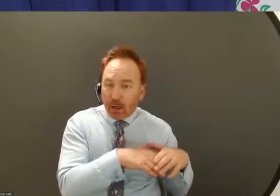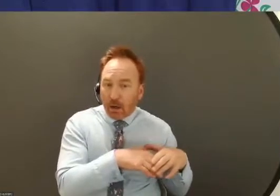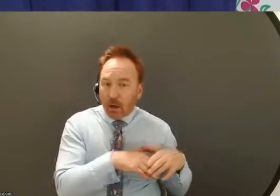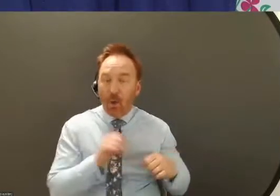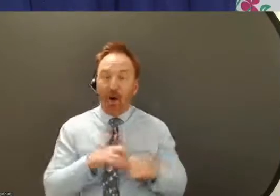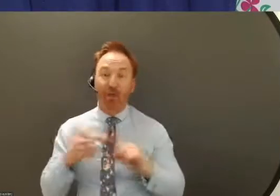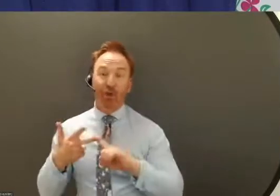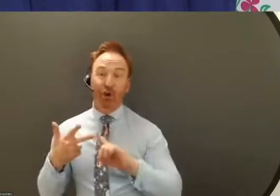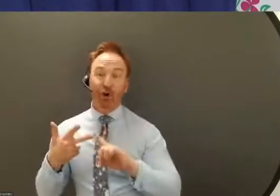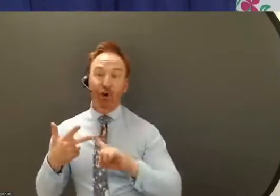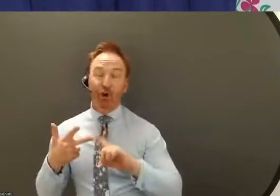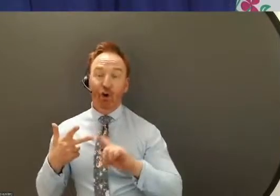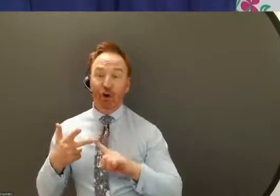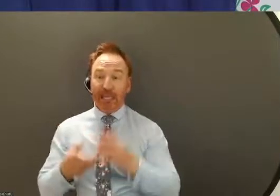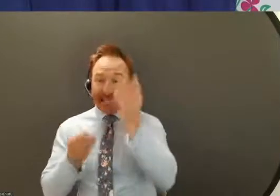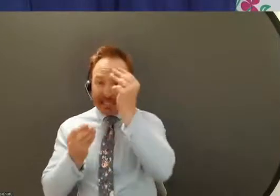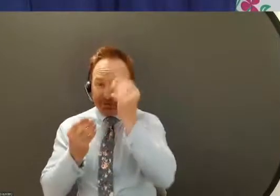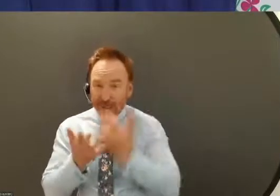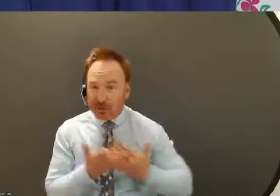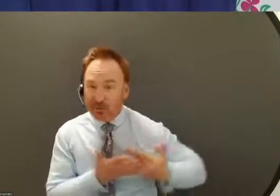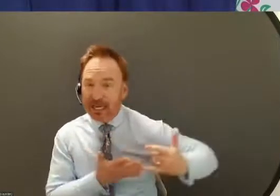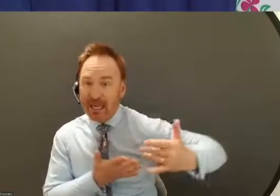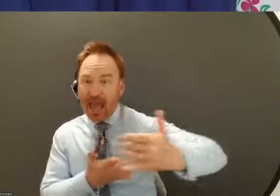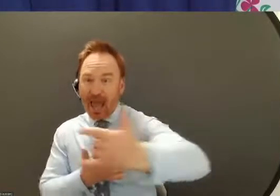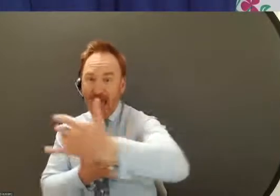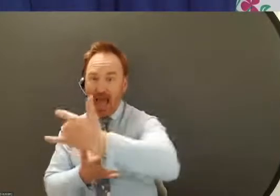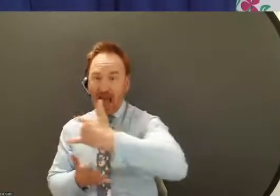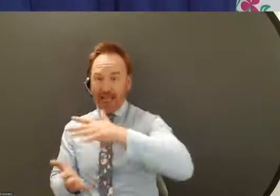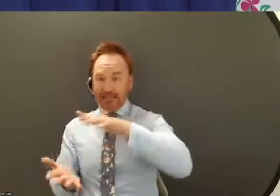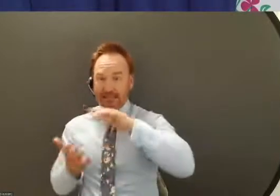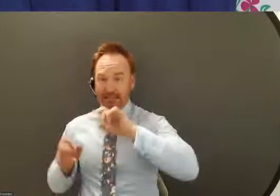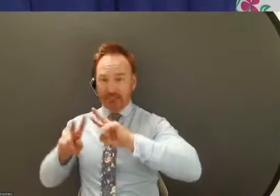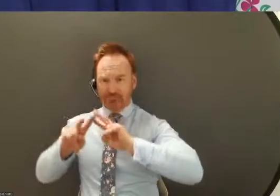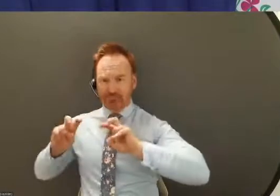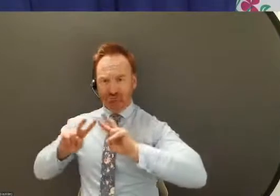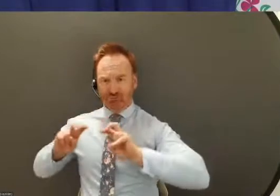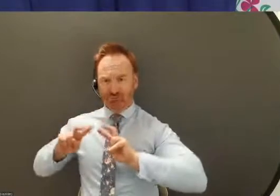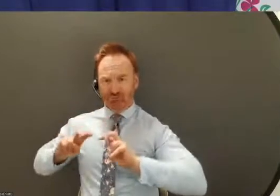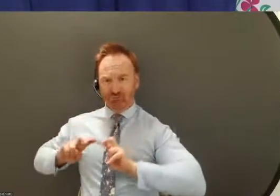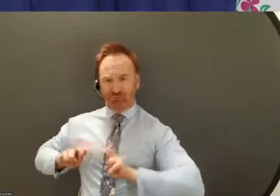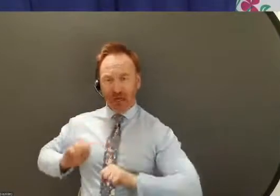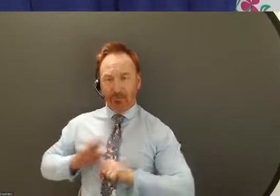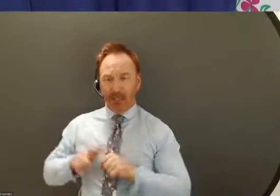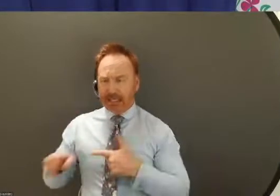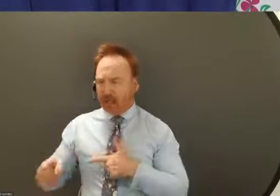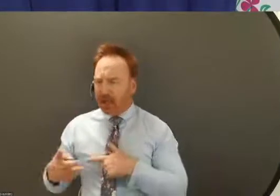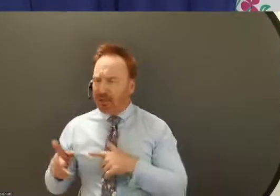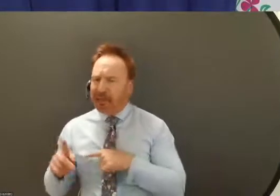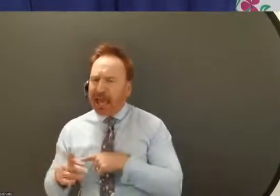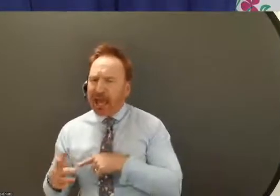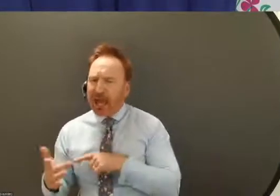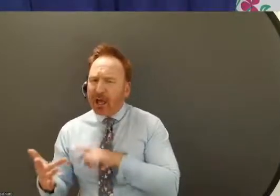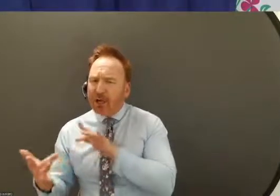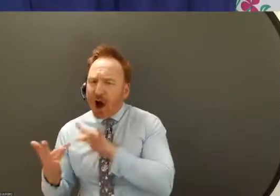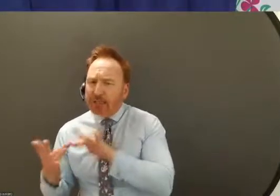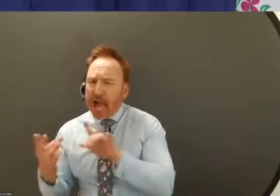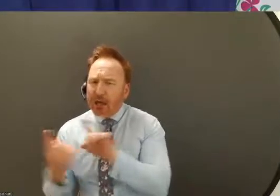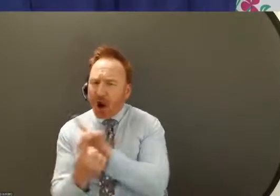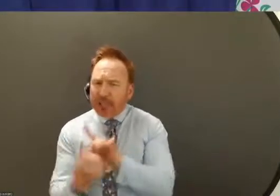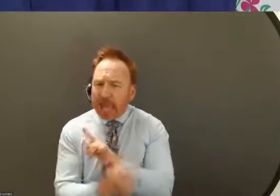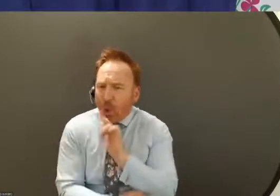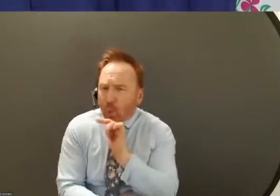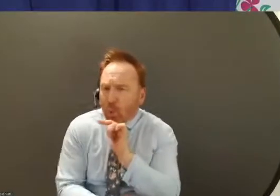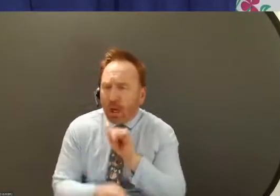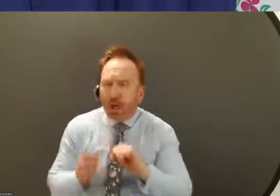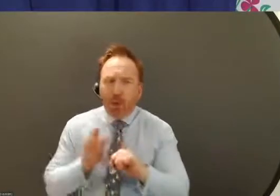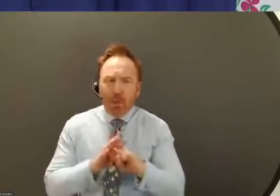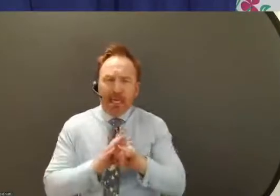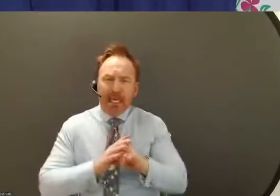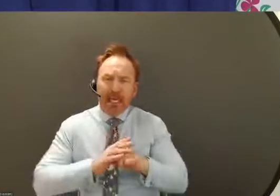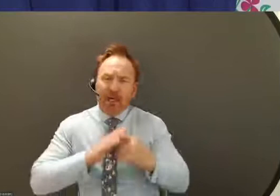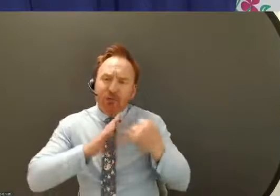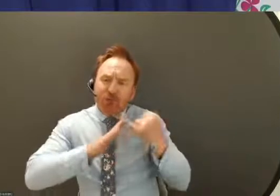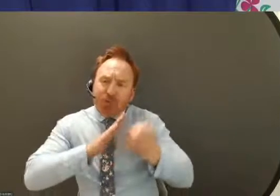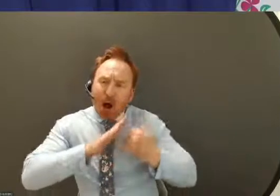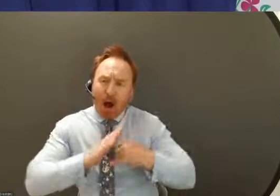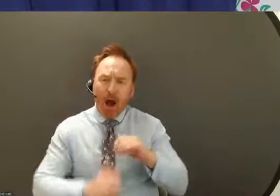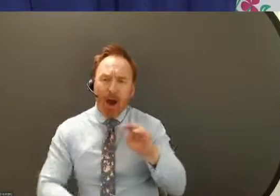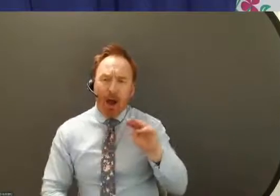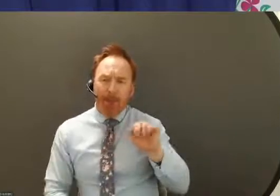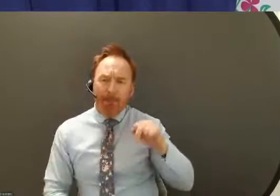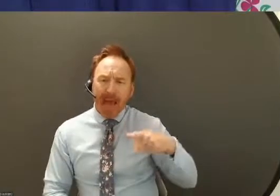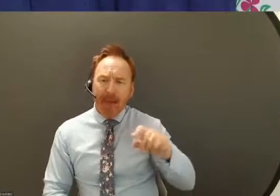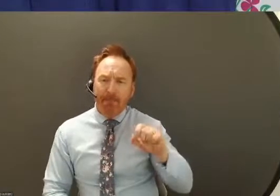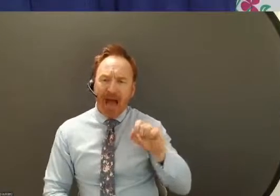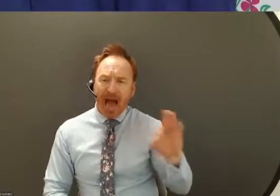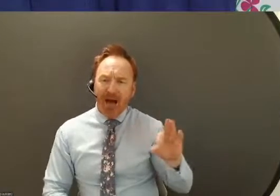isolating or self-monitoring.